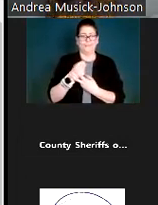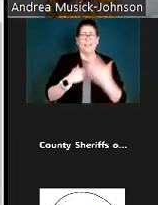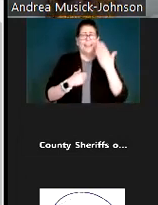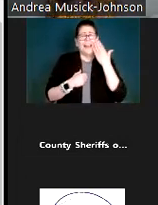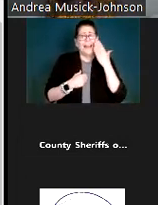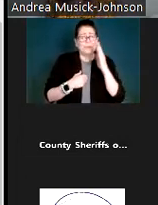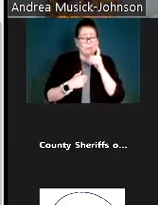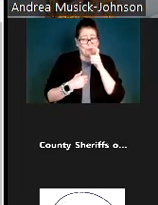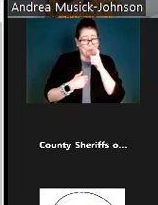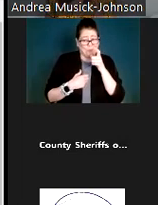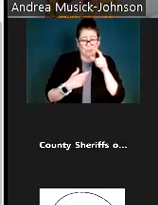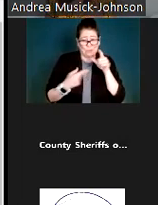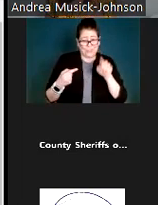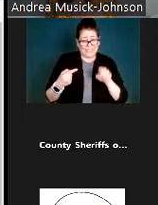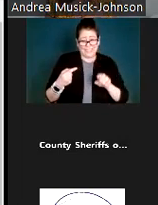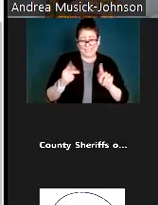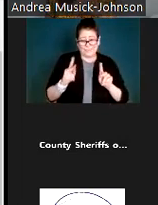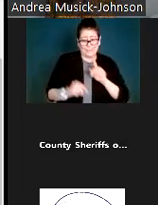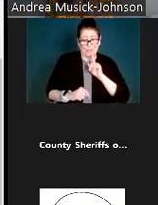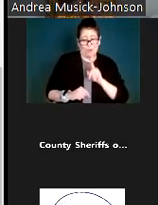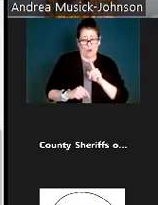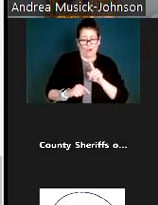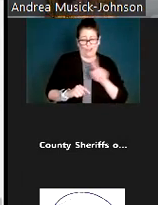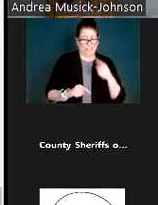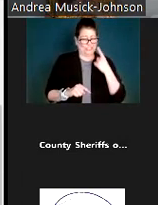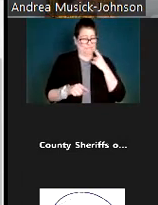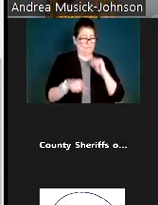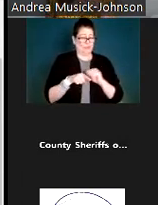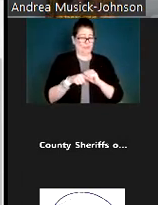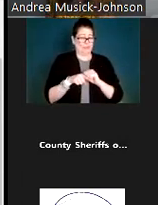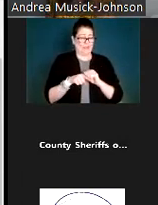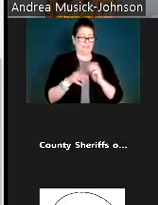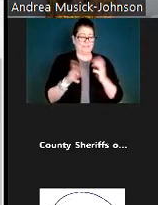wanted to do this just for training purposes. If I, let's just say that one individual